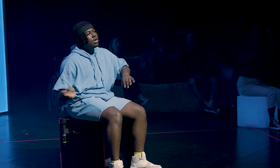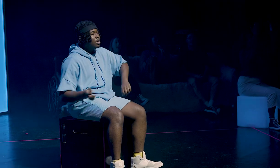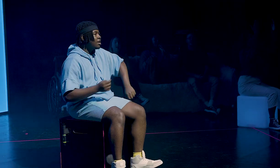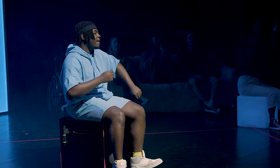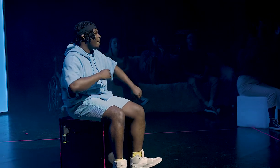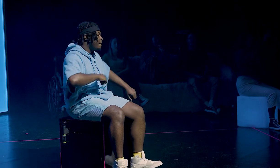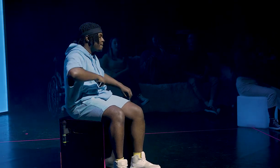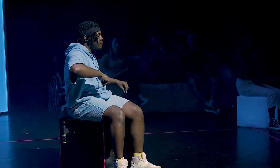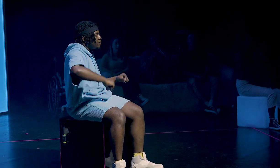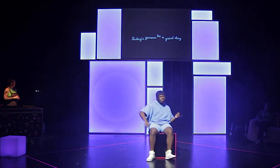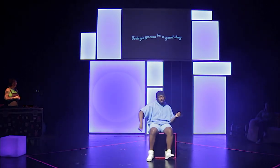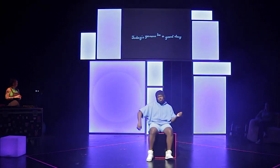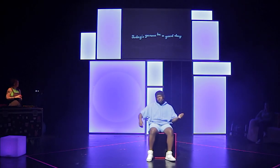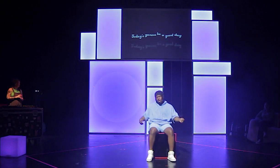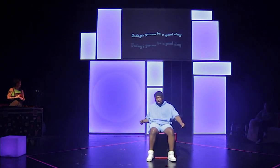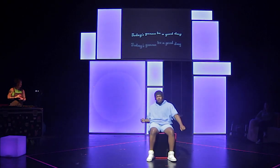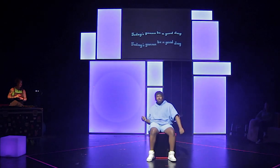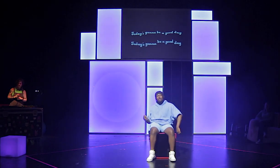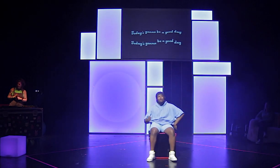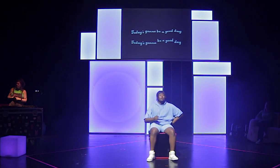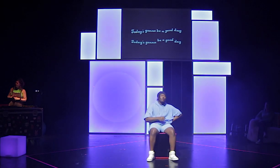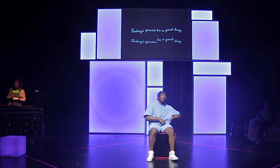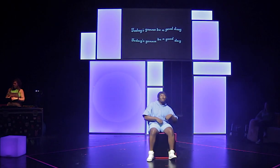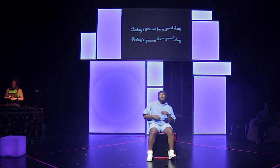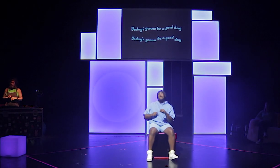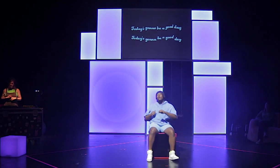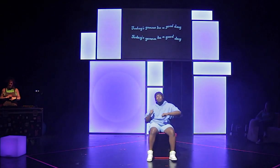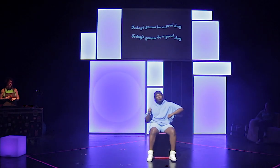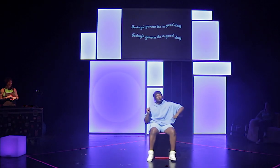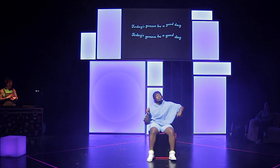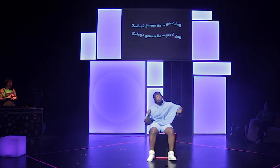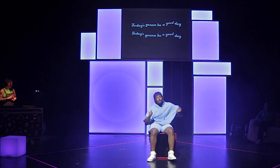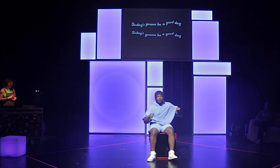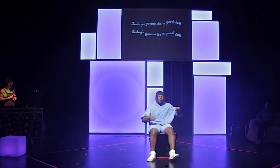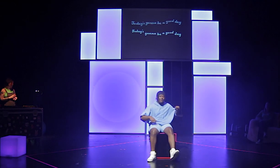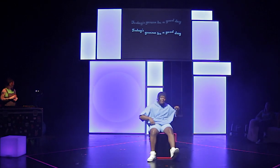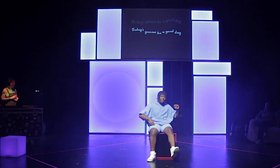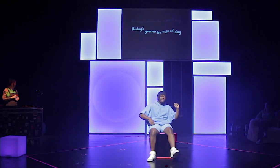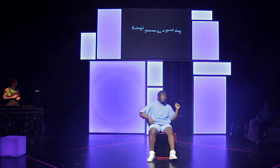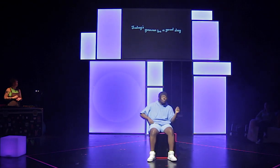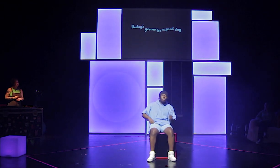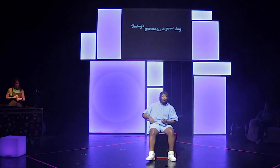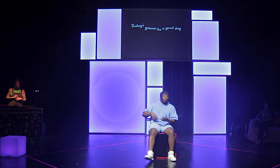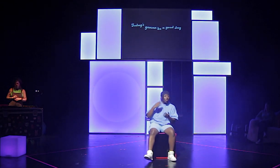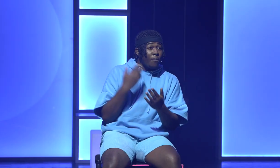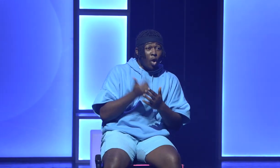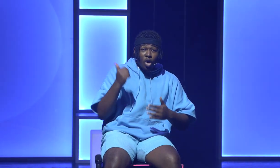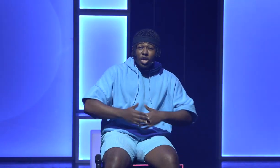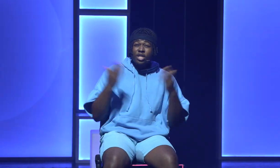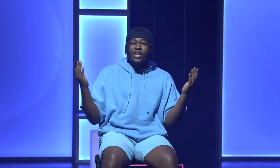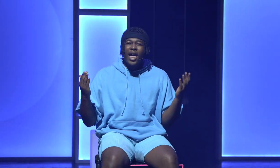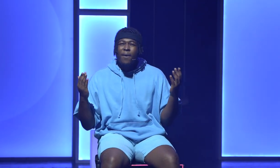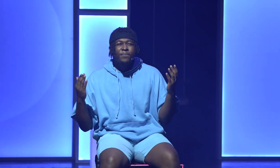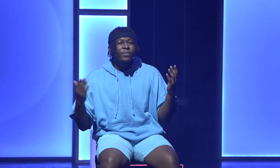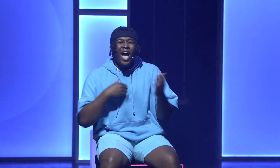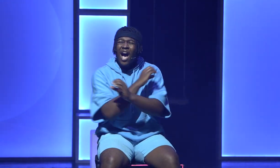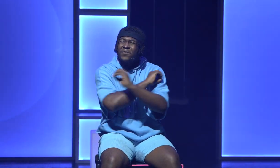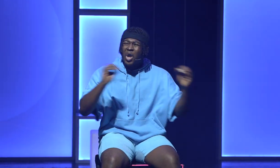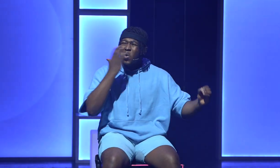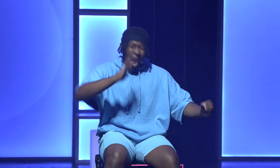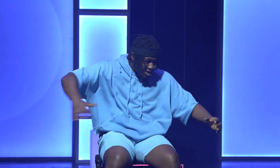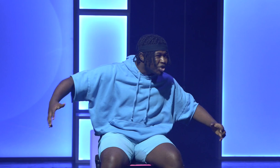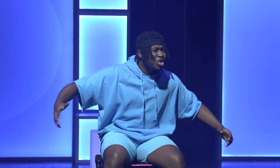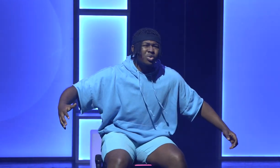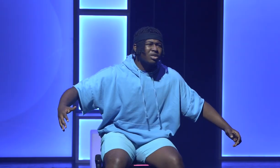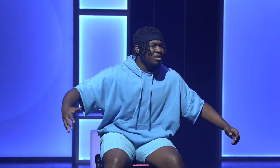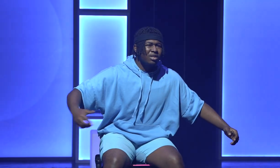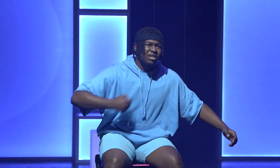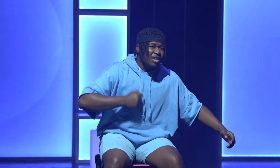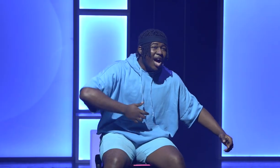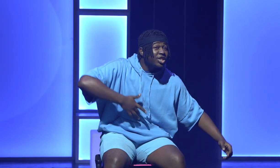On a good day, I have no attitude. I